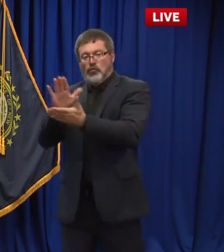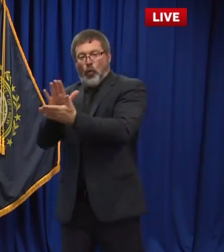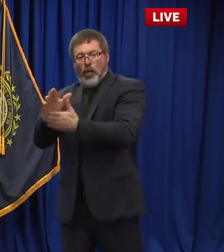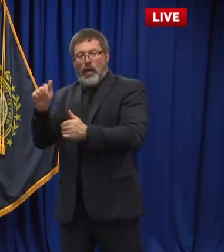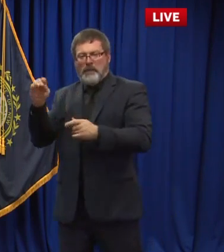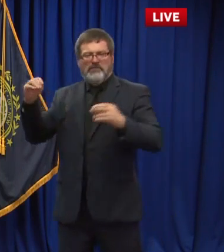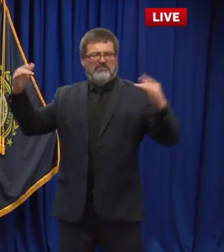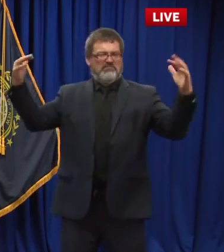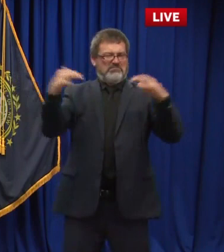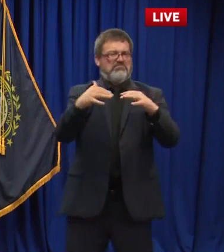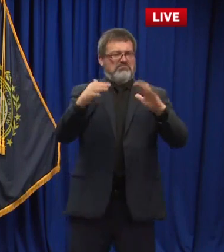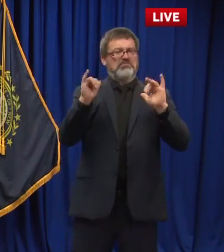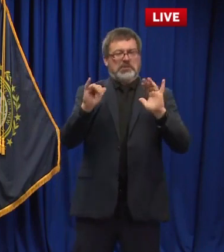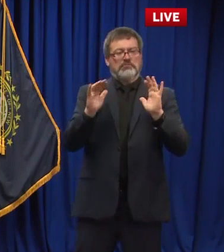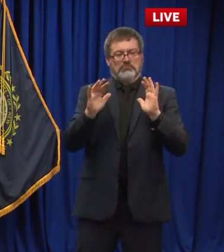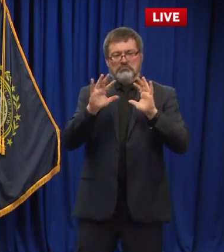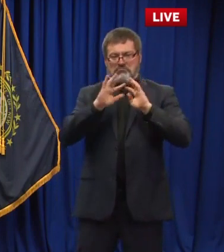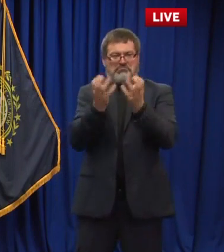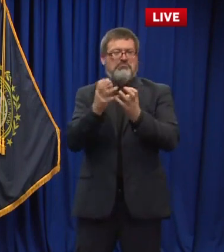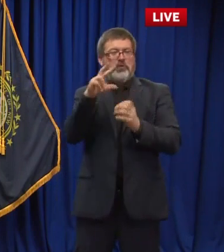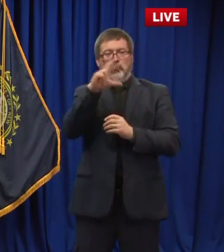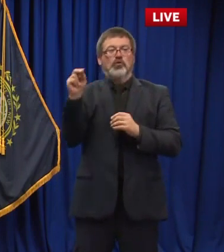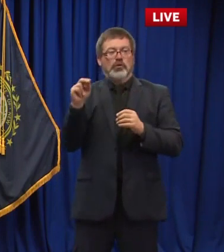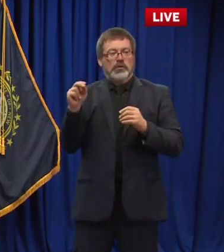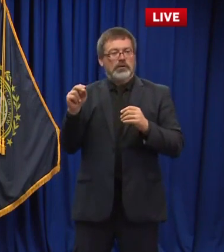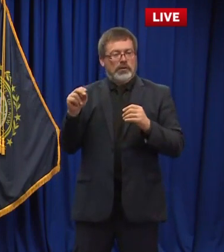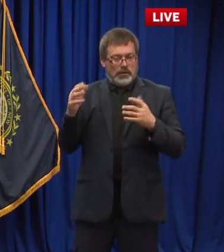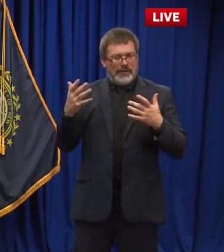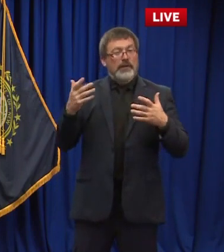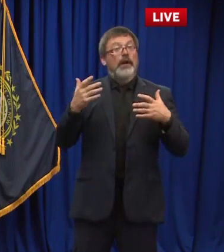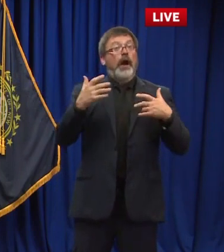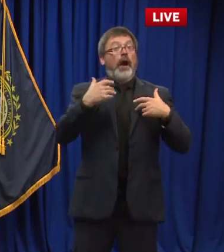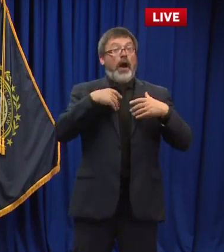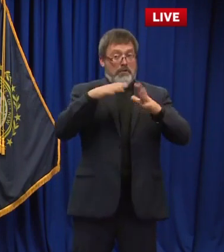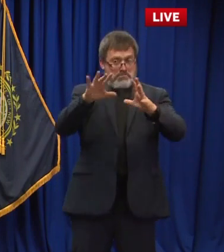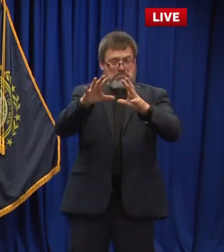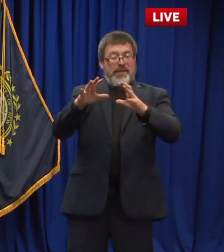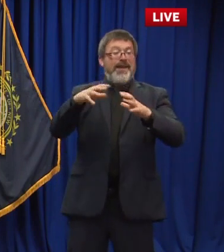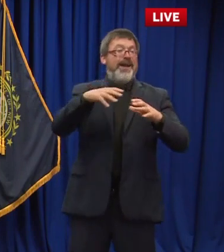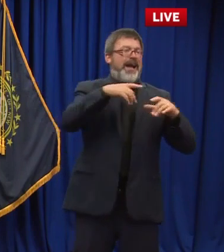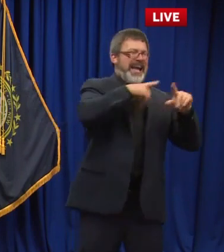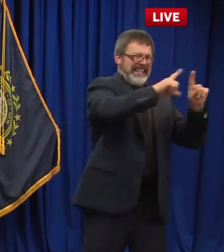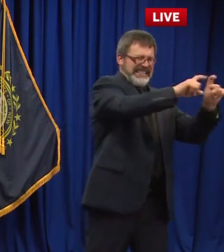WALKS OF LIFE WITH CONNECTION TO THE SCHOOL COMMUNITY.